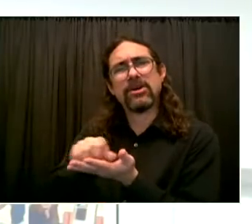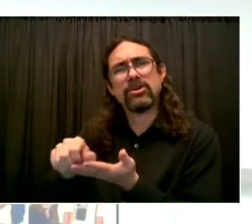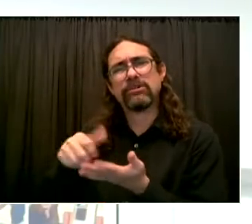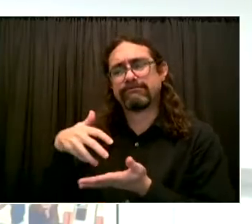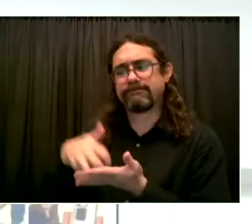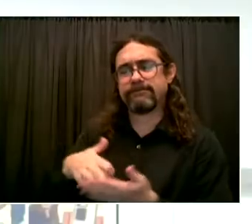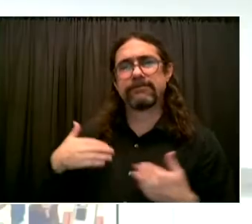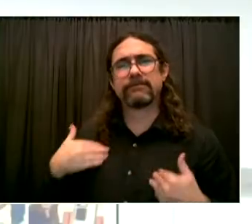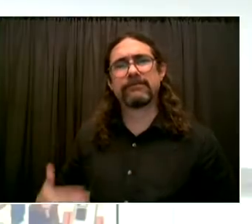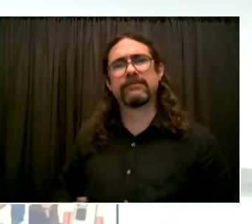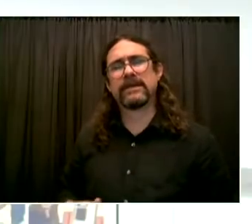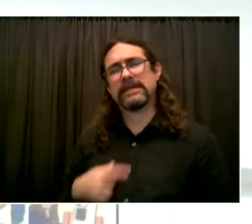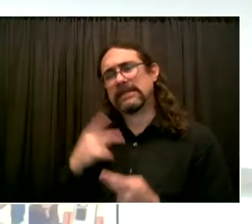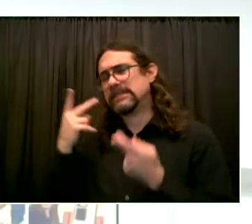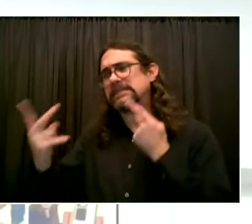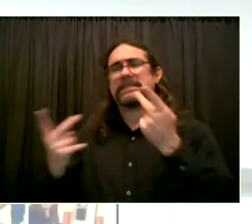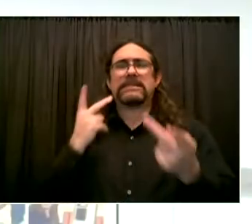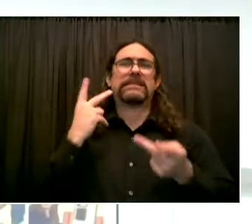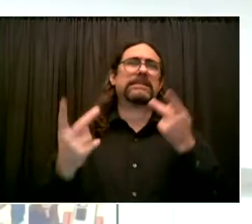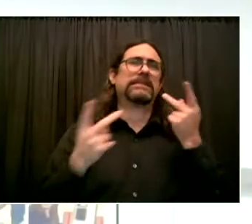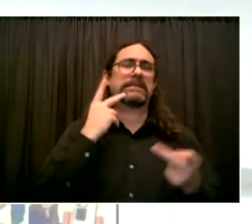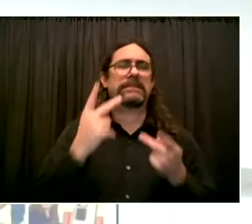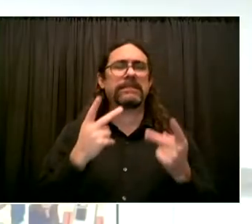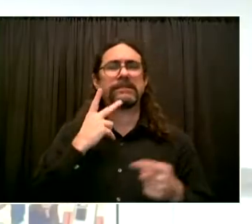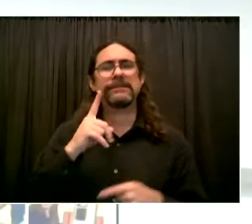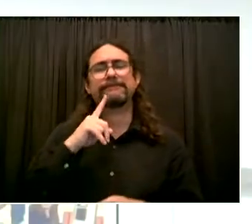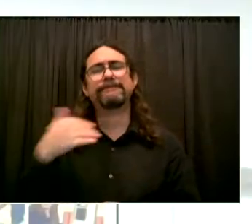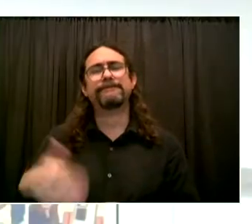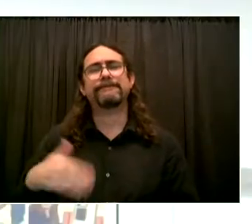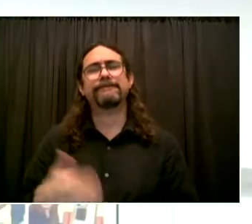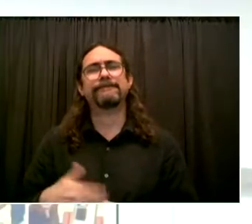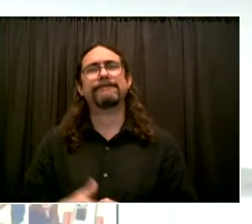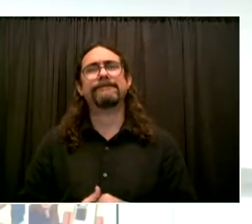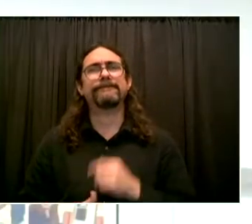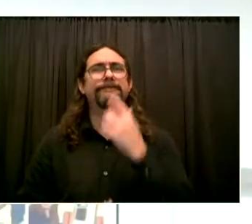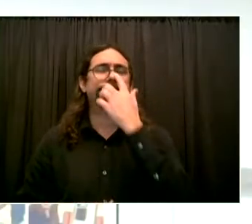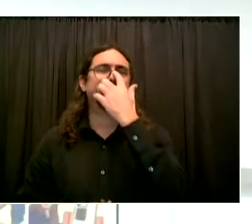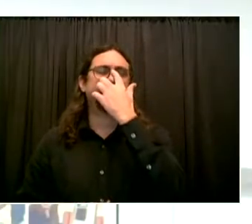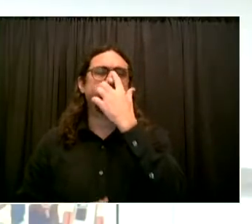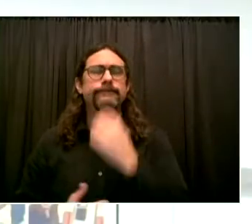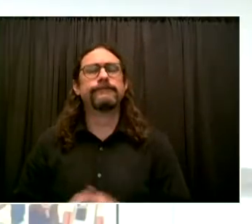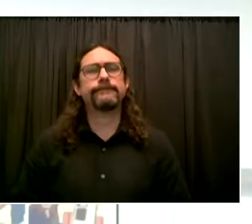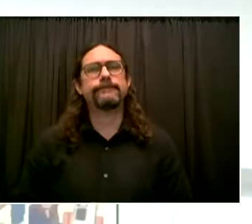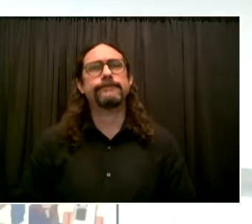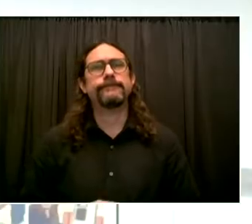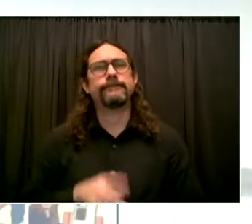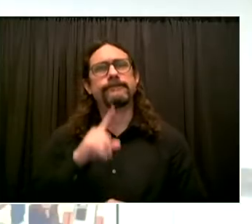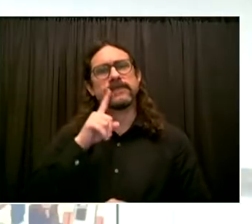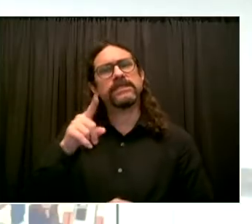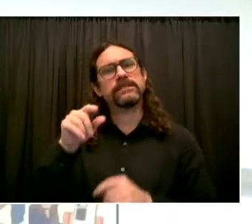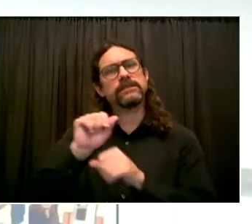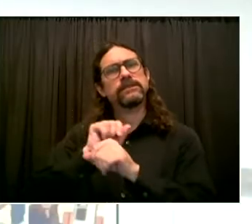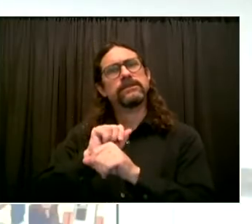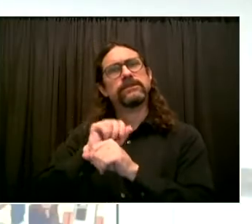CANCER AND CHEMOTHERAPY. FOR ALL THOSE GROUPS AT RISK RISES AS COMMUNITY